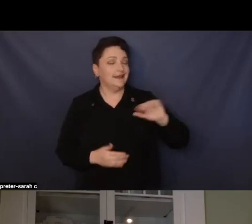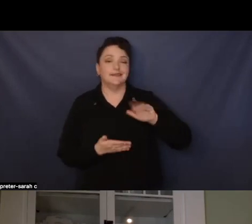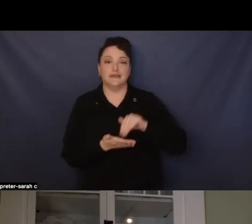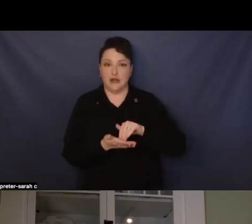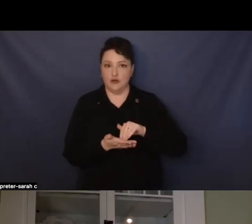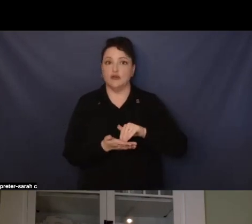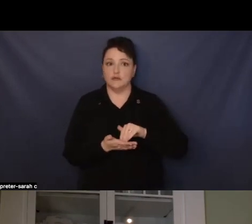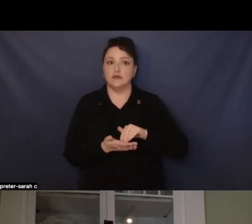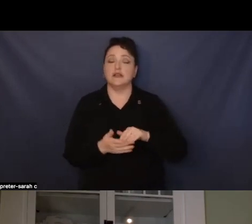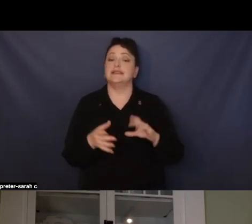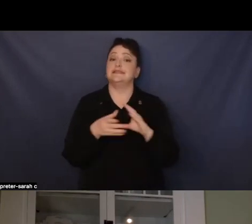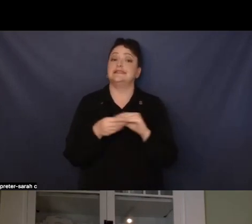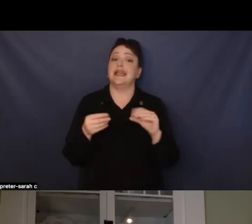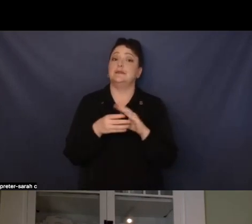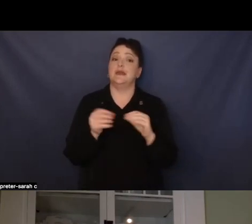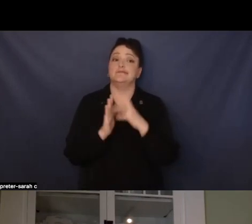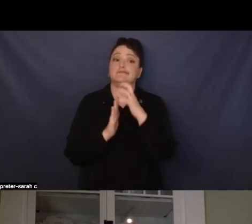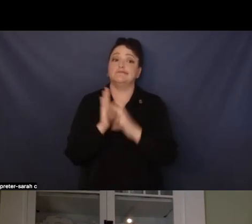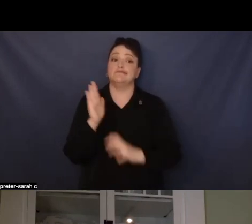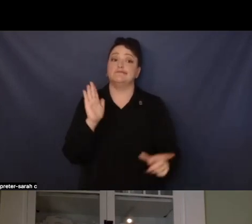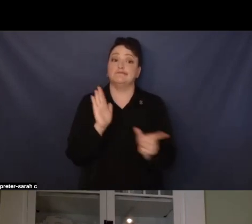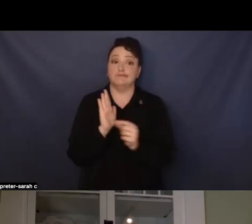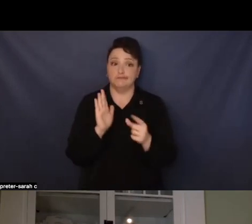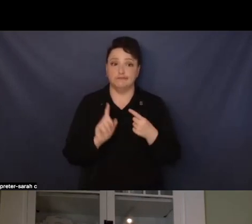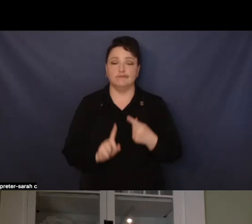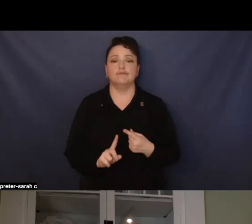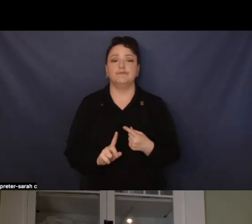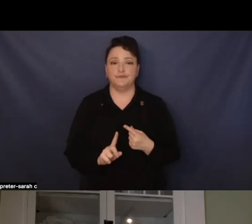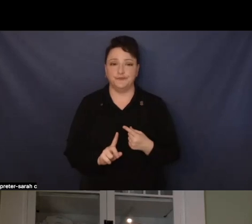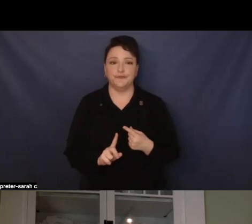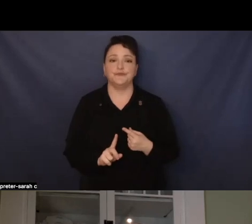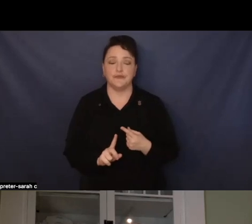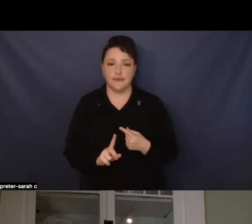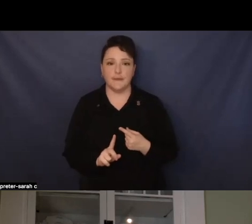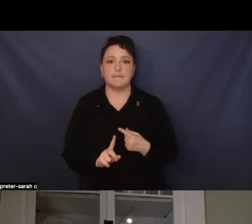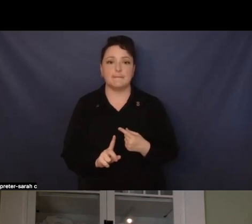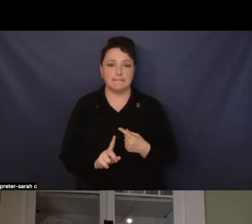doctors office must follow ADA requirements. Some patients who visit healthcare facilities